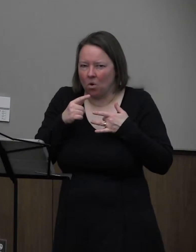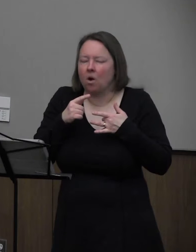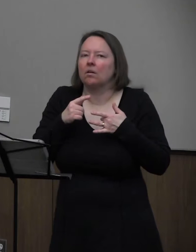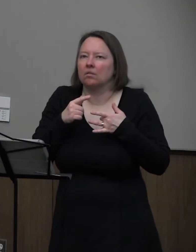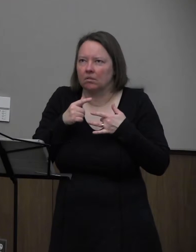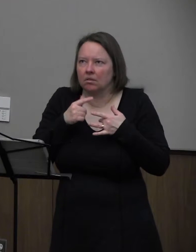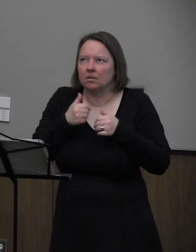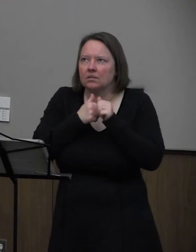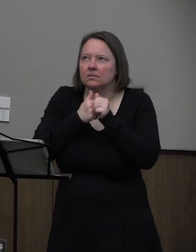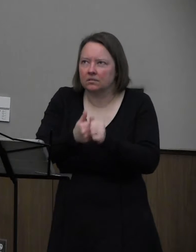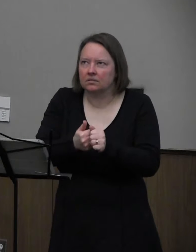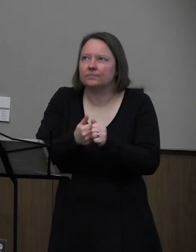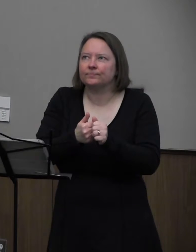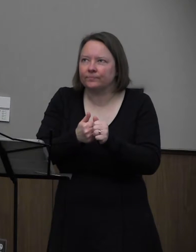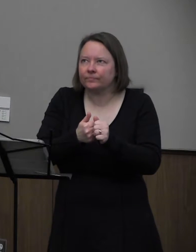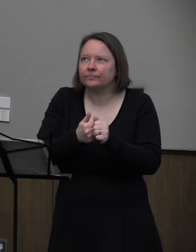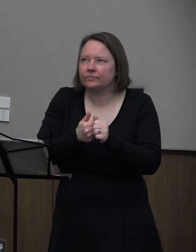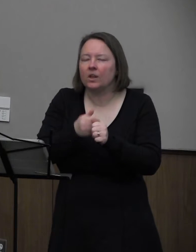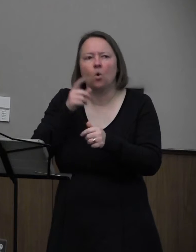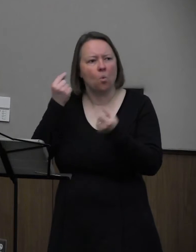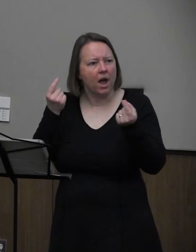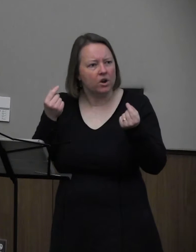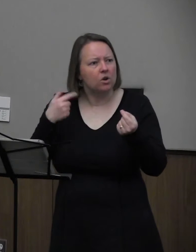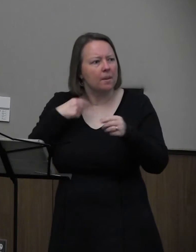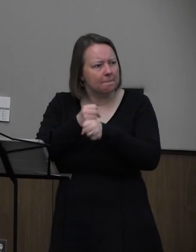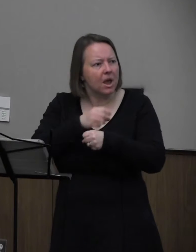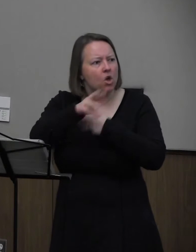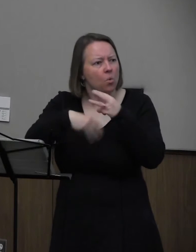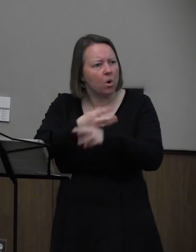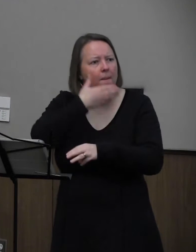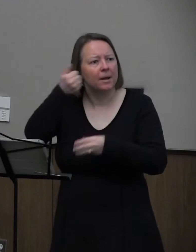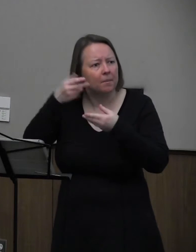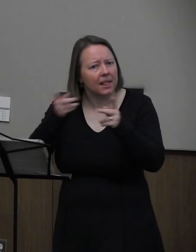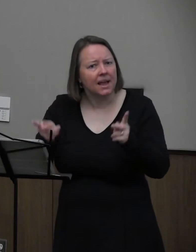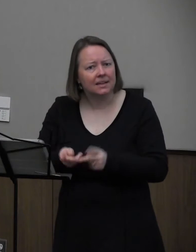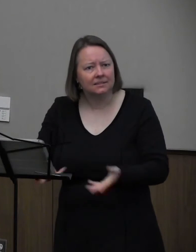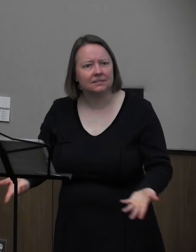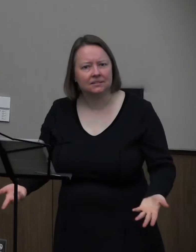What is there that I can do to make the world a better place?